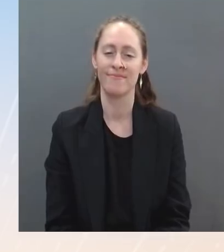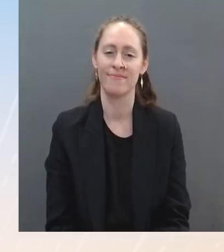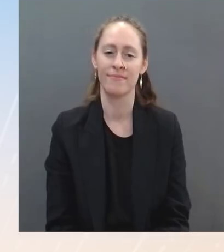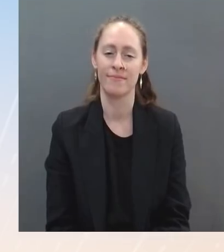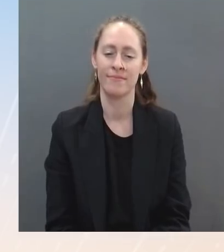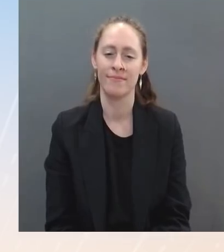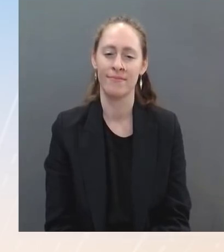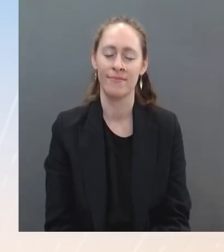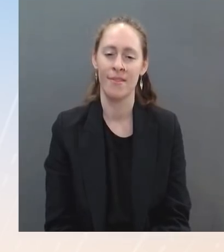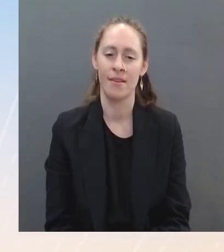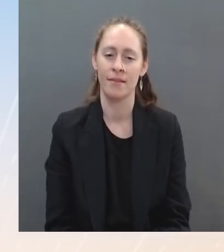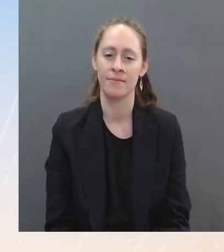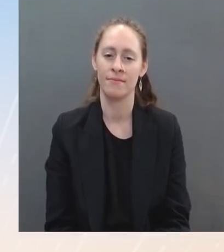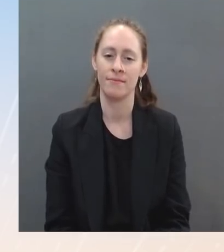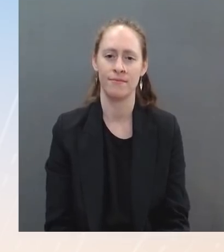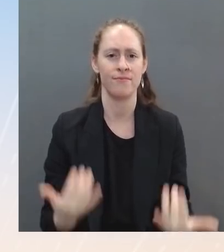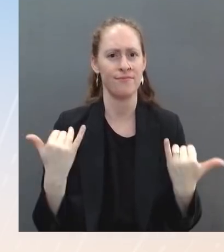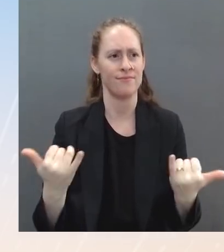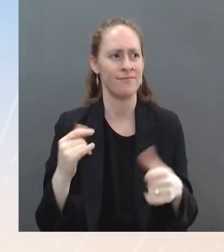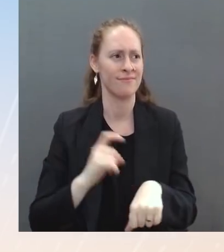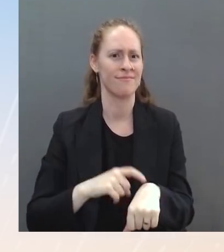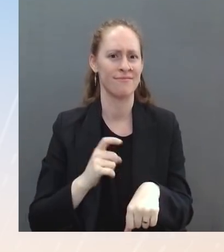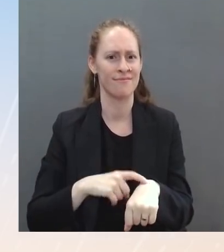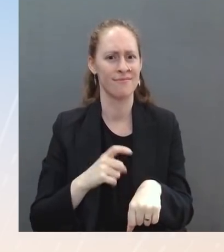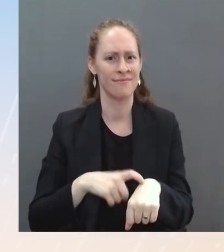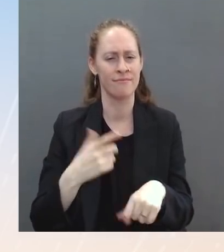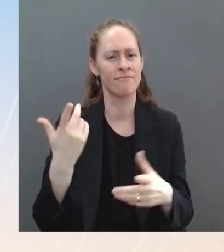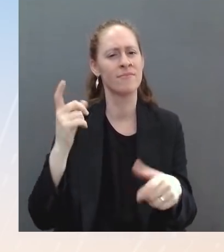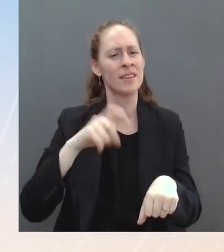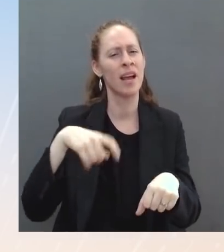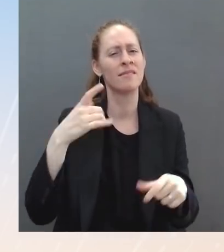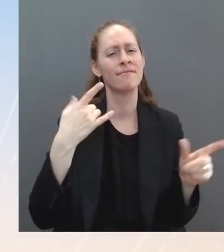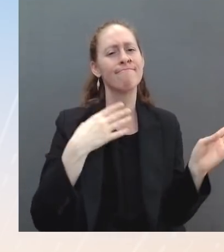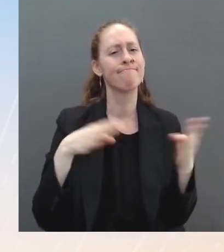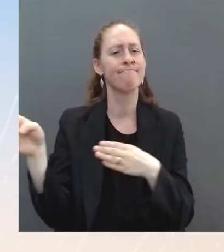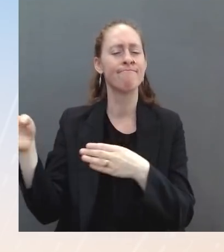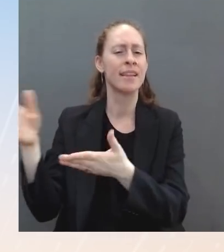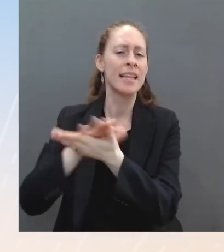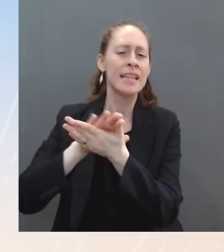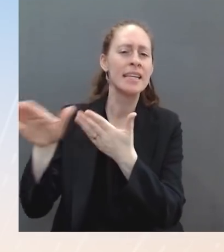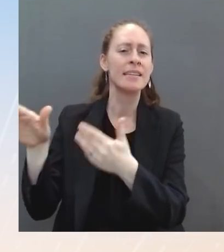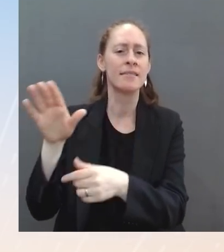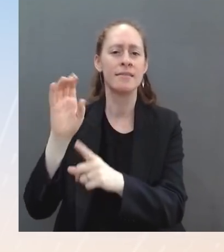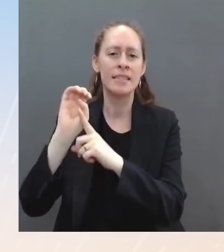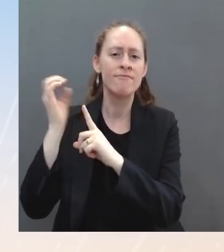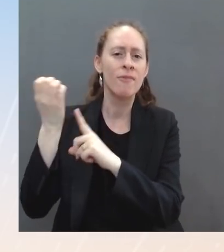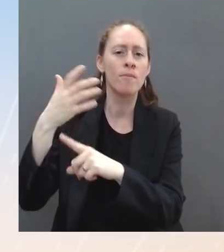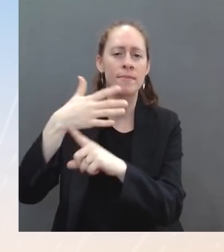It's something he's been very focused on. You'll remember, for those of you who covered the campaign, it's something he ran on. And so, he's very focused on ensuring